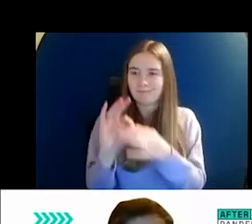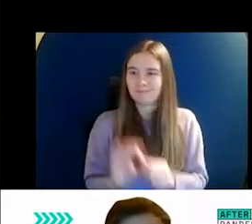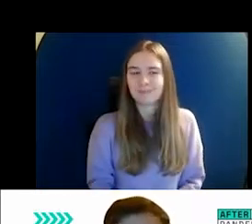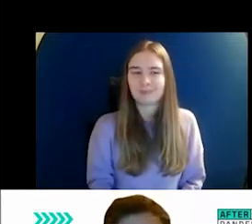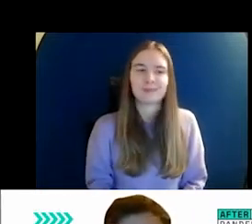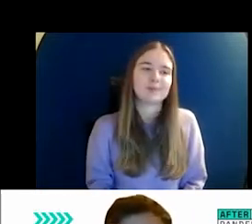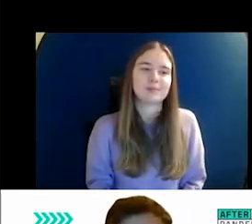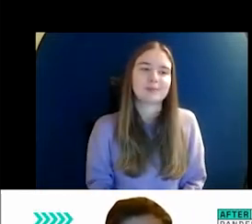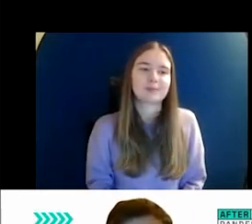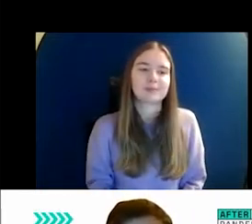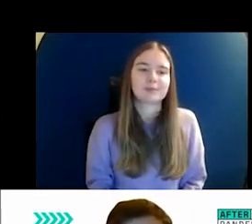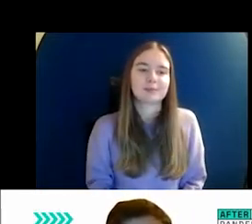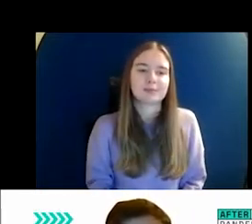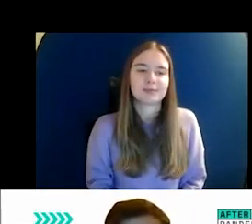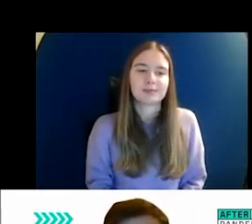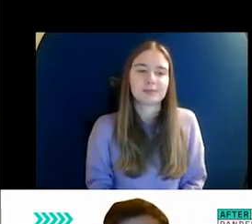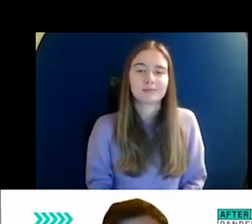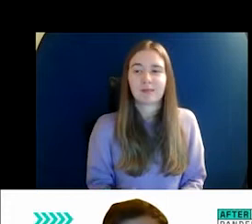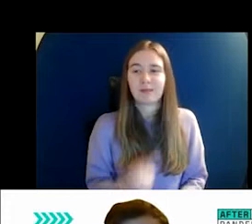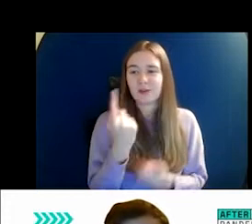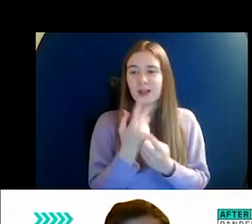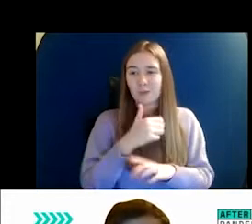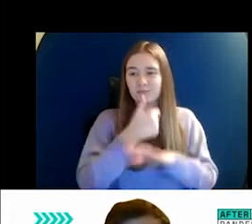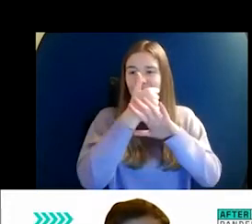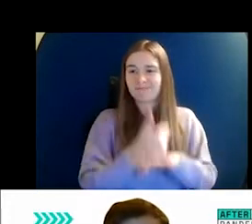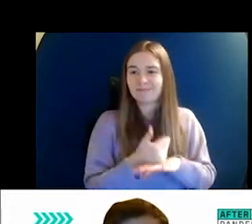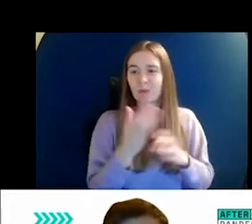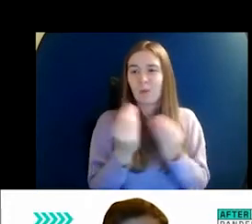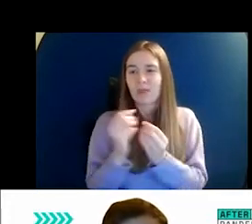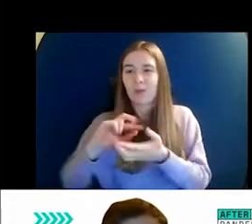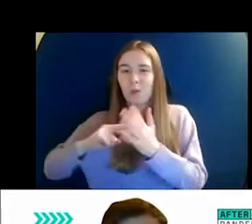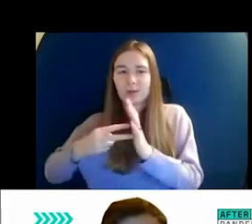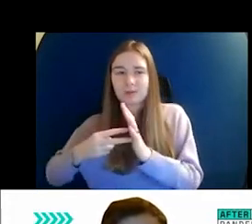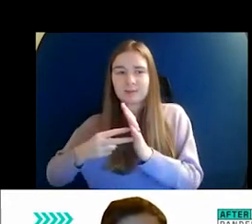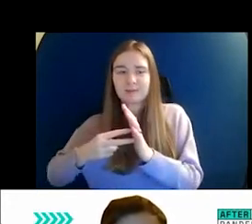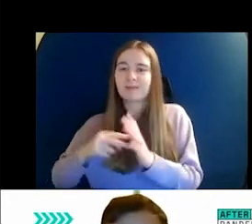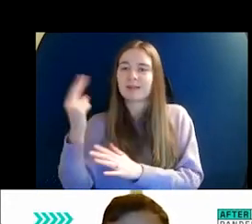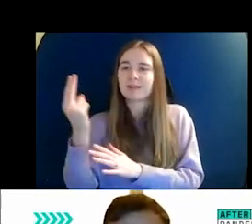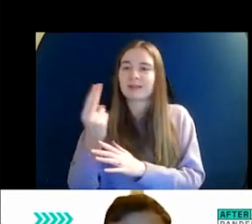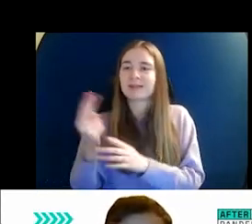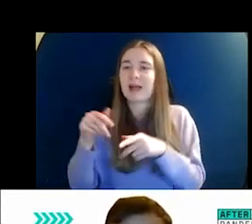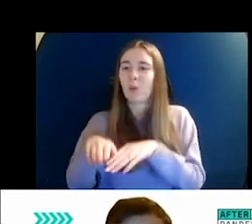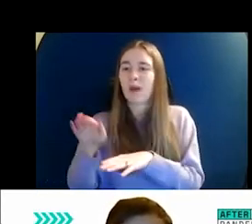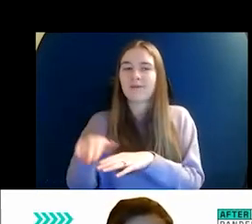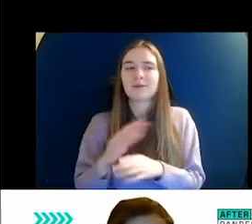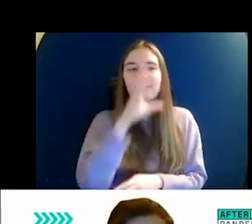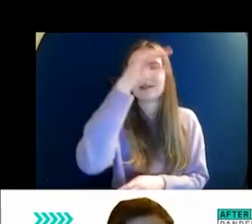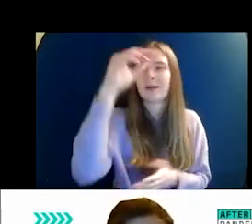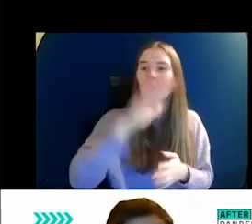One of the first things that we set up alongside an organization called Design Weans was the summer school, the After the Pandemic summer school.